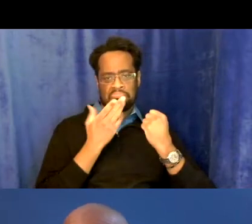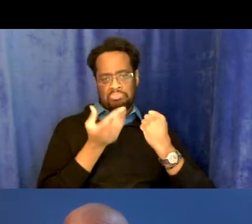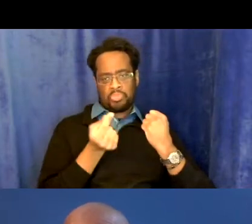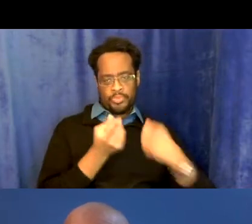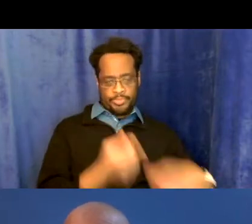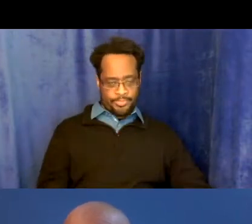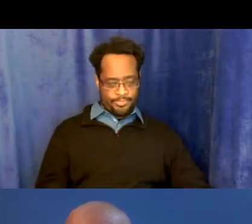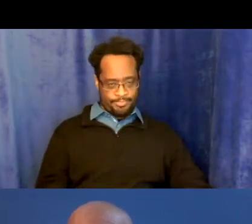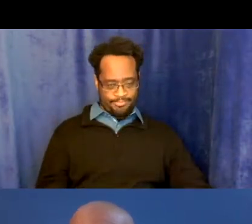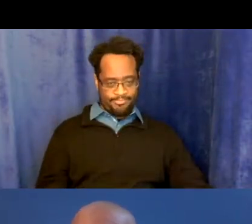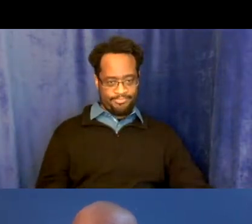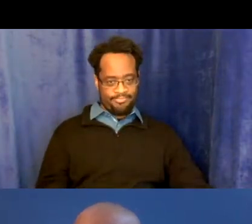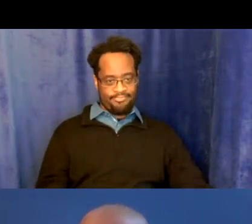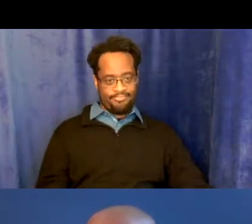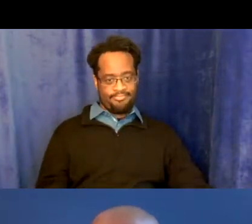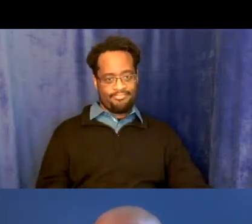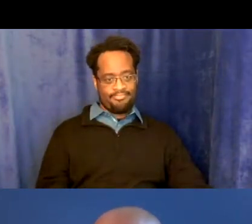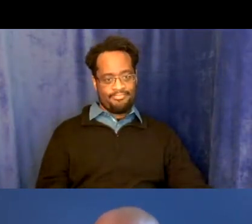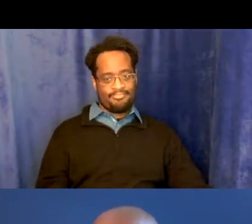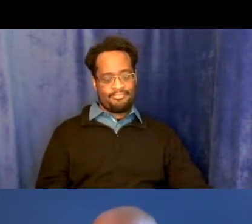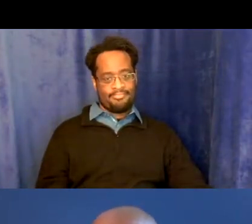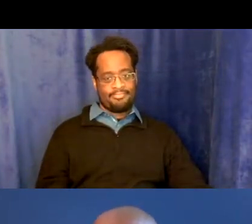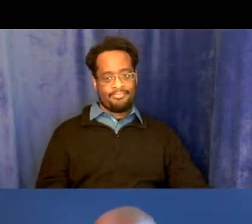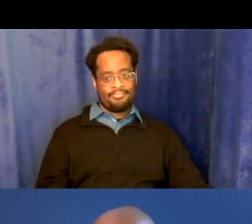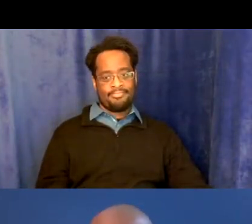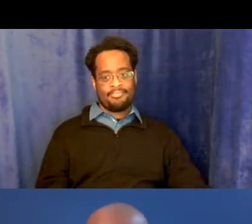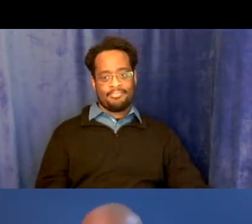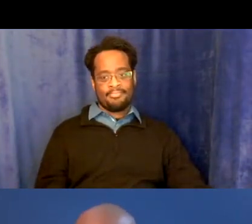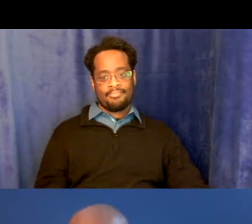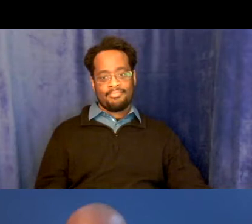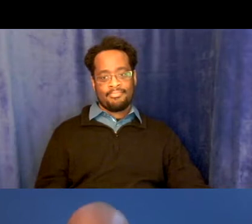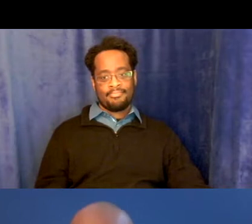which was really interesting to see how they signed these days of the week. (play the